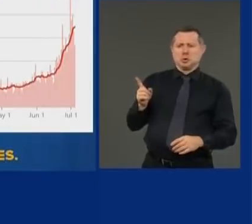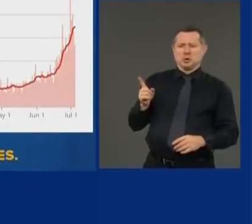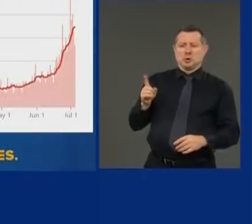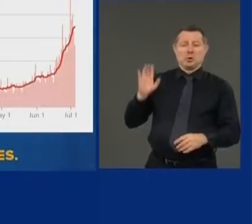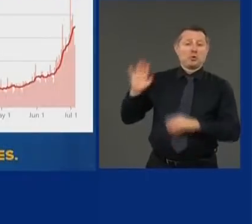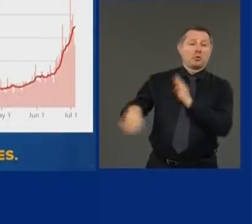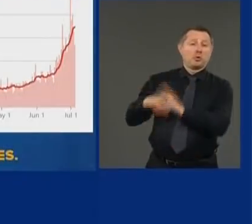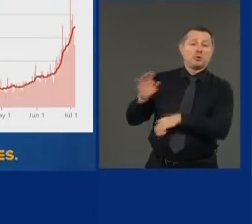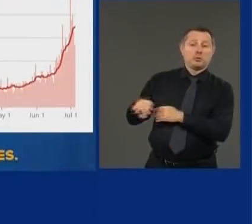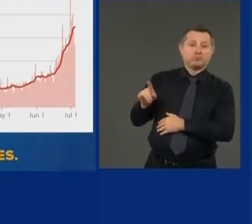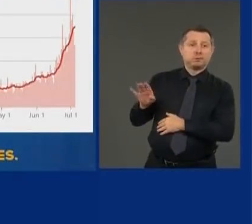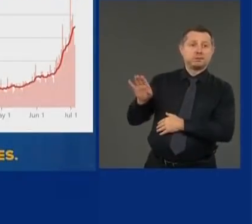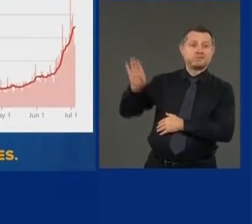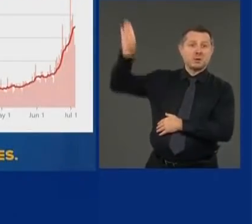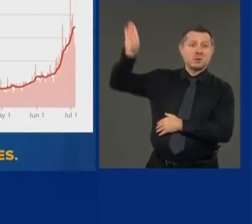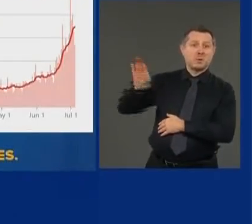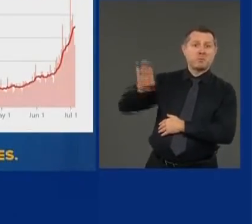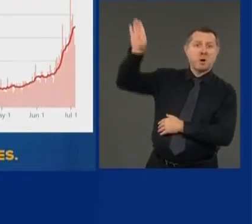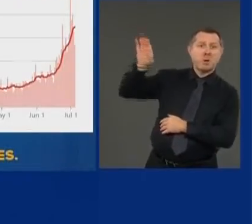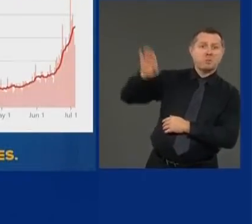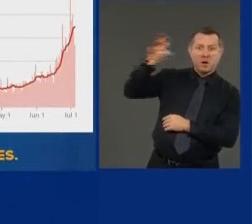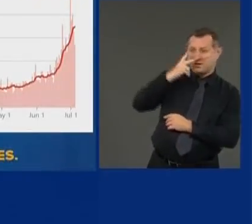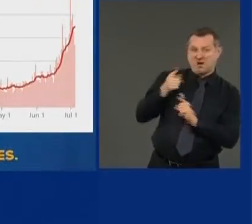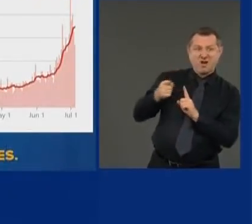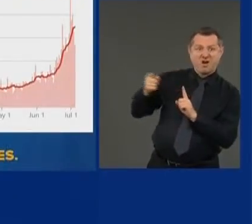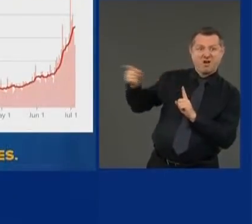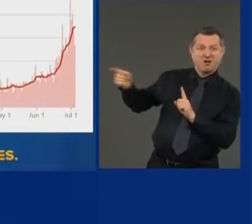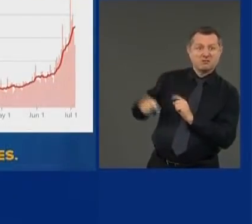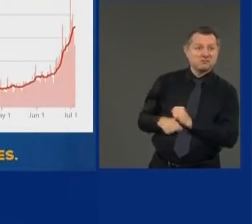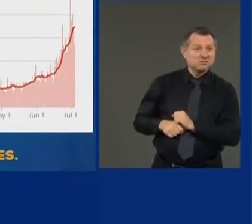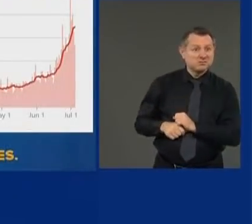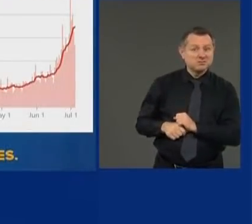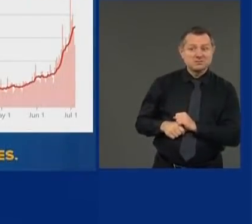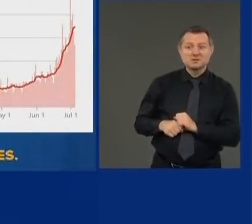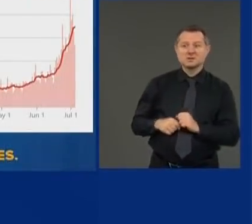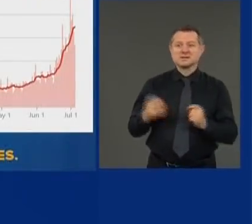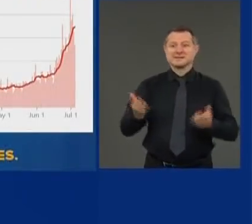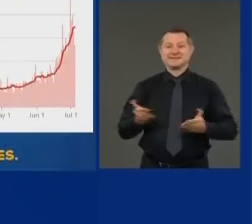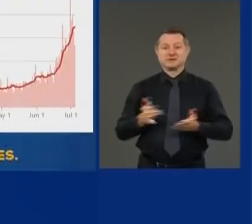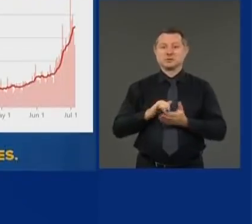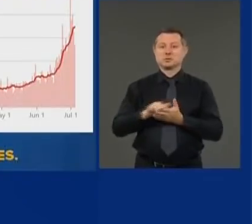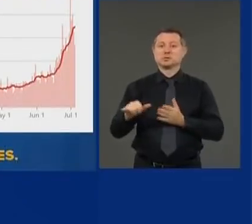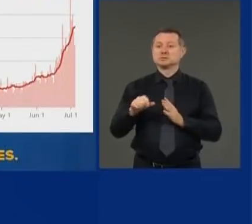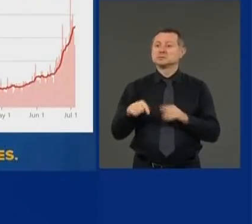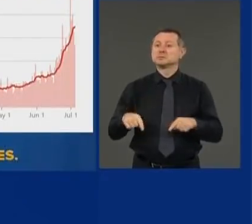SO YOU LOOK AT THOSE NUMBERS IN THOSE STATES, THOSE UPTICKS ARE